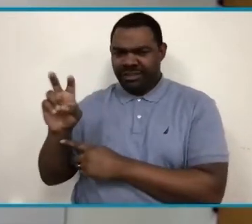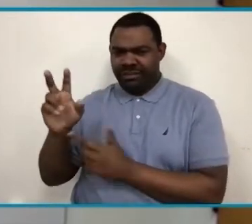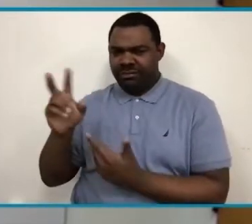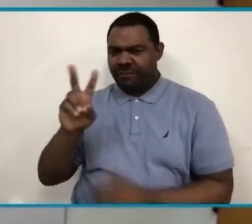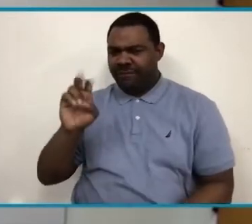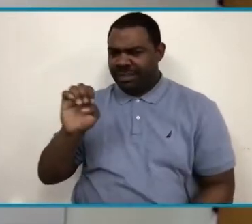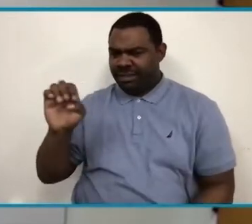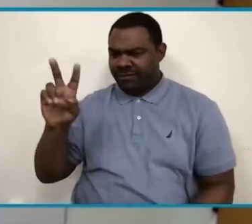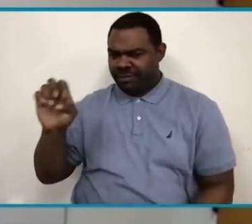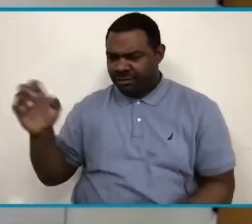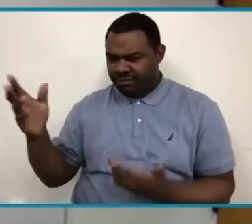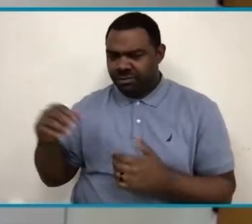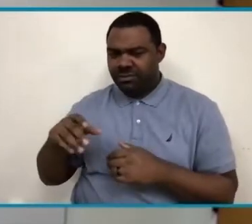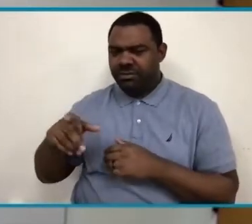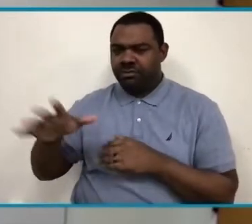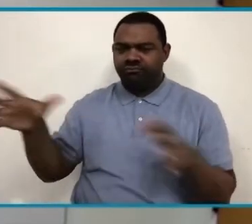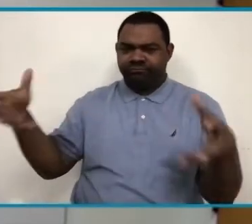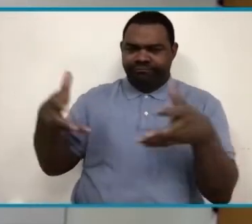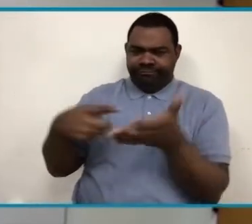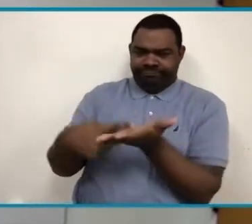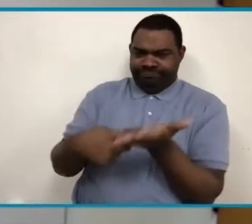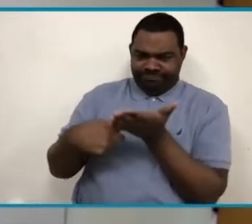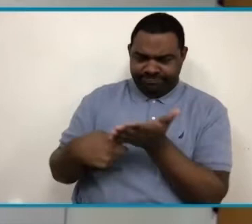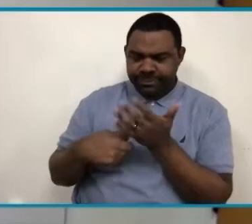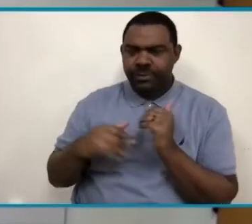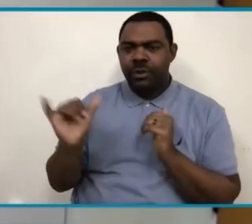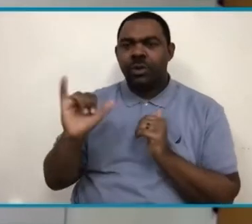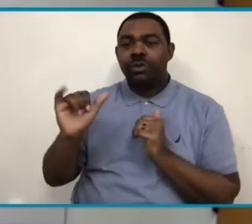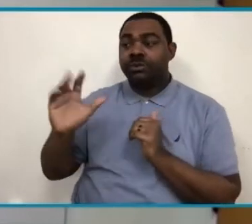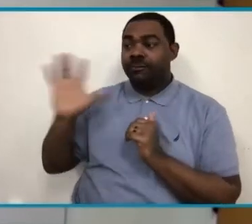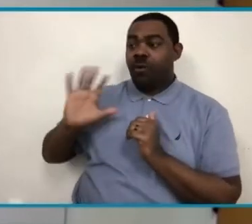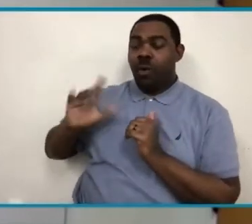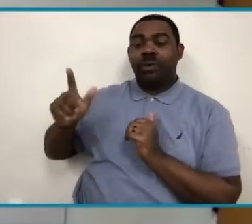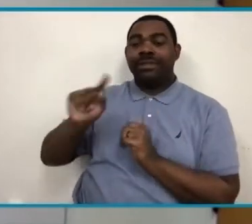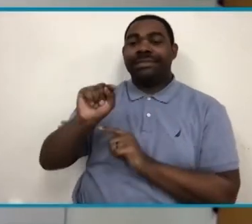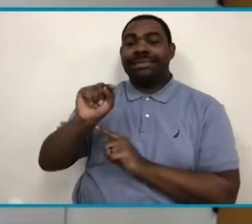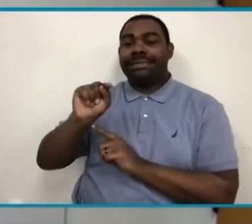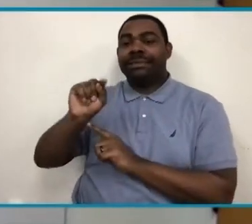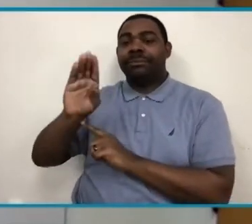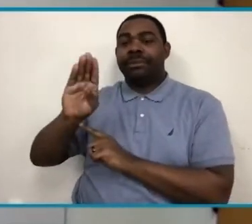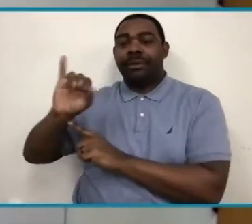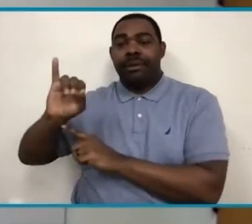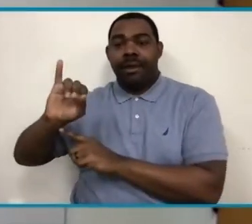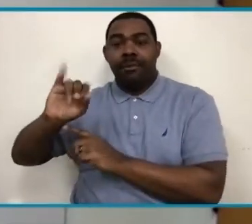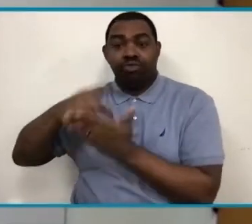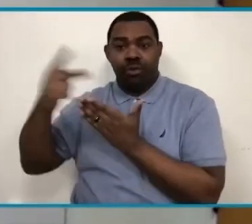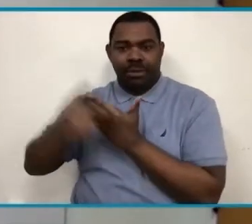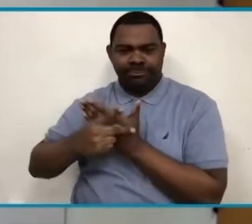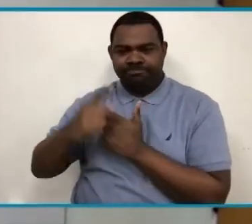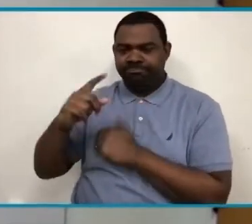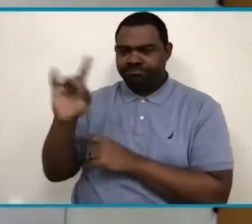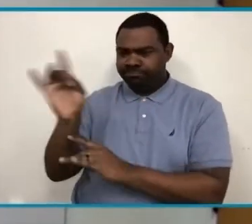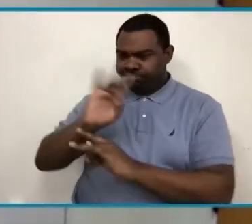Previously leading our VA's traumatic brain injury program before he moved into a more